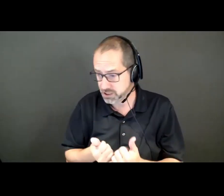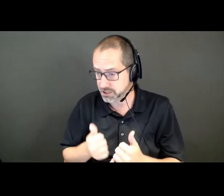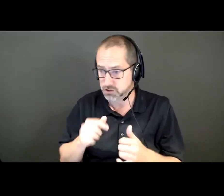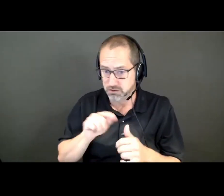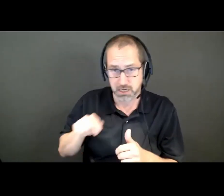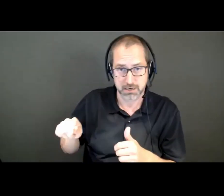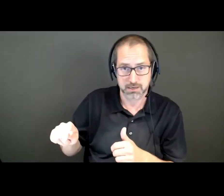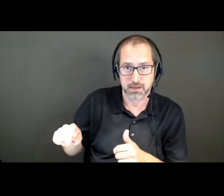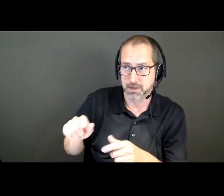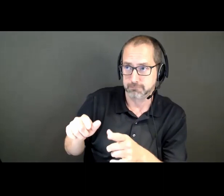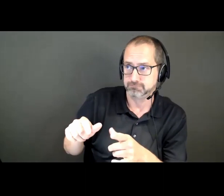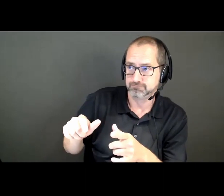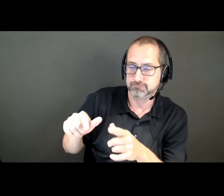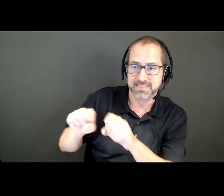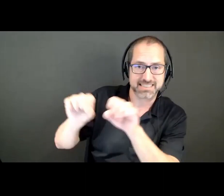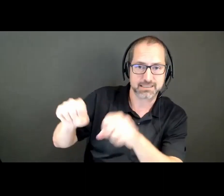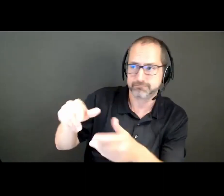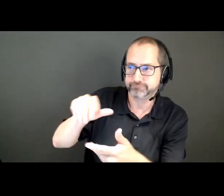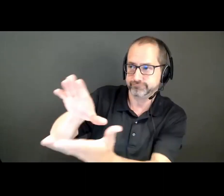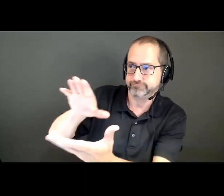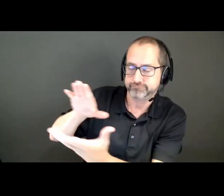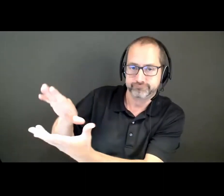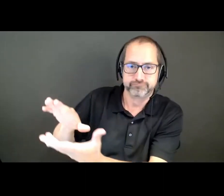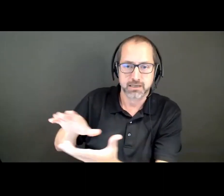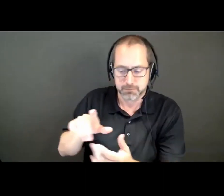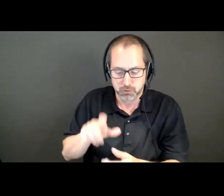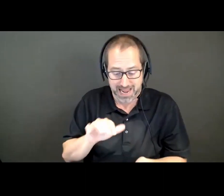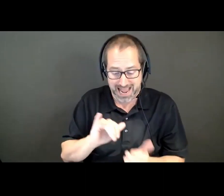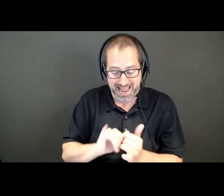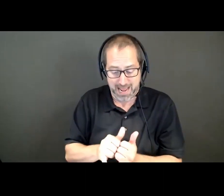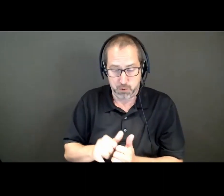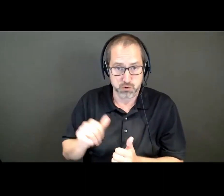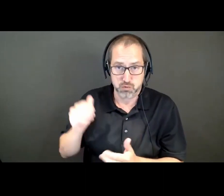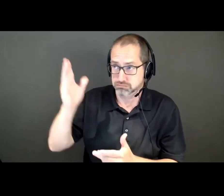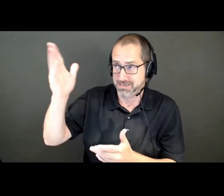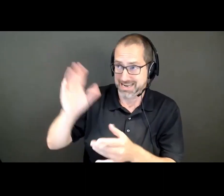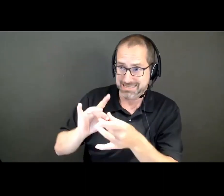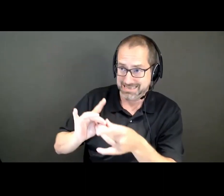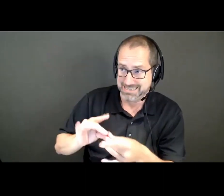adapt the way you present it. And it seems to me – I would say it's nice to say well,